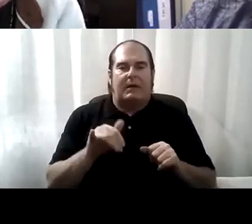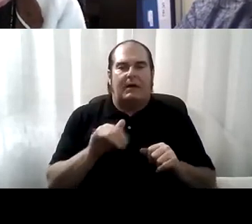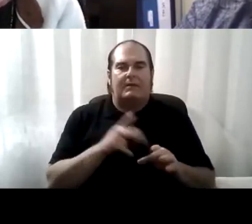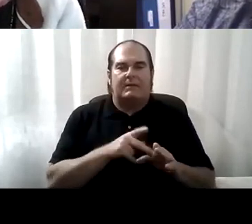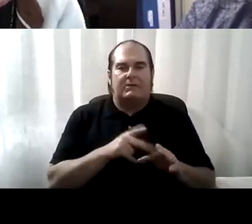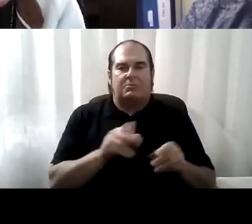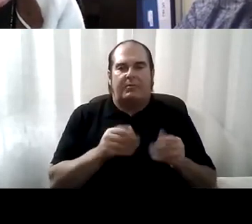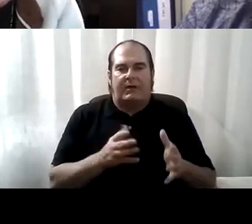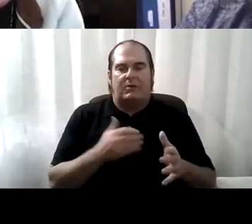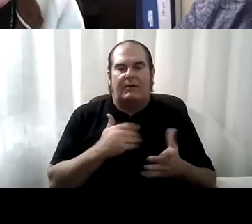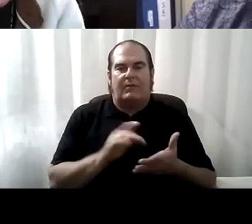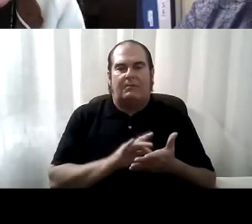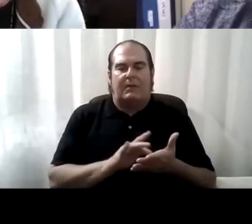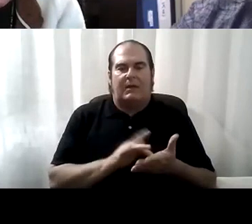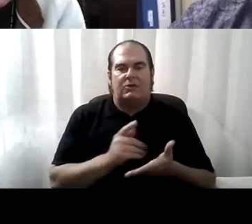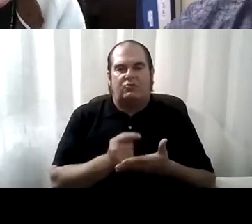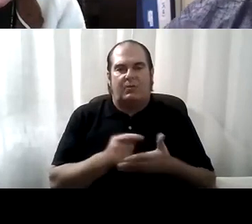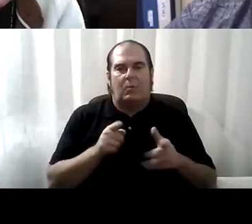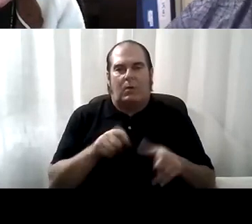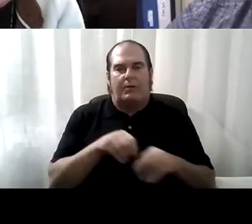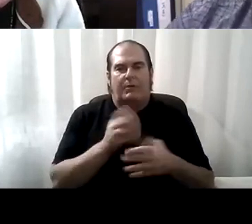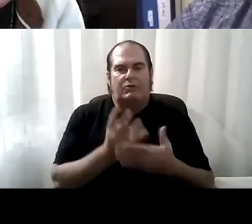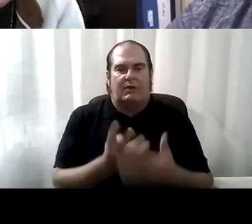to have medication treatment while they are in jail.